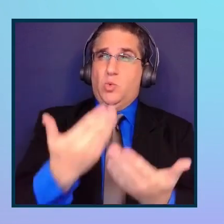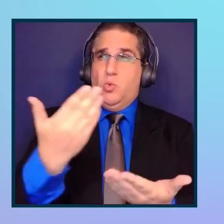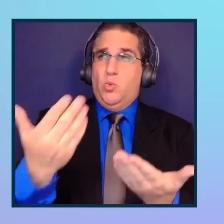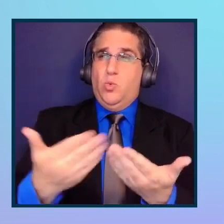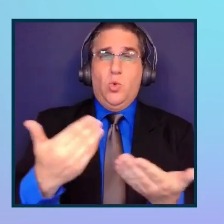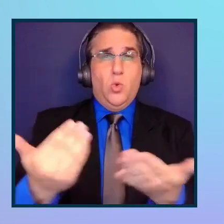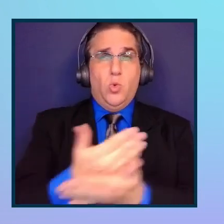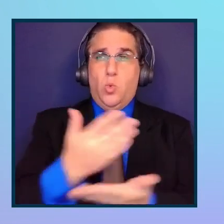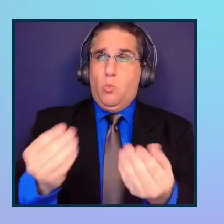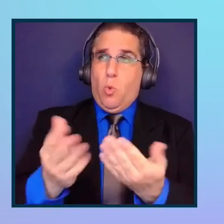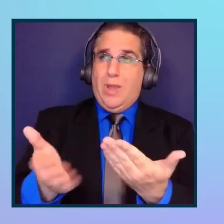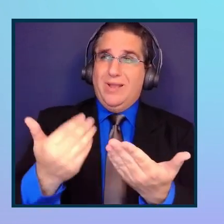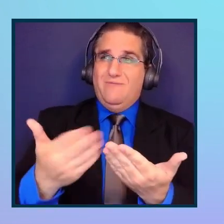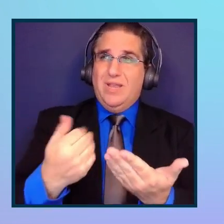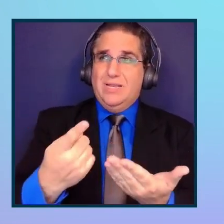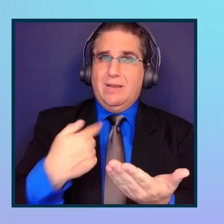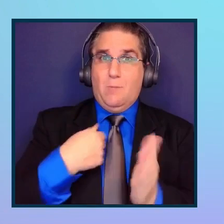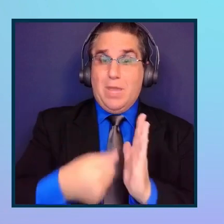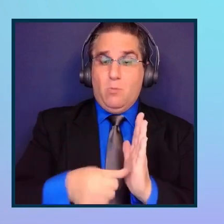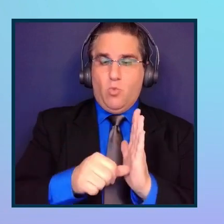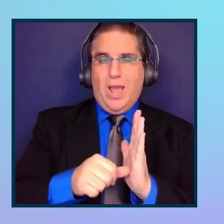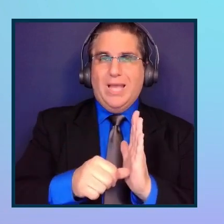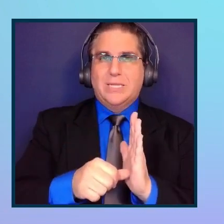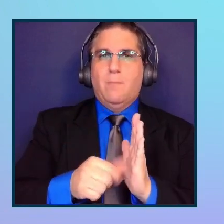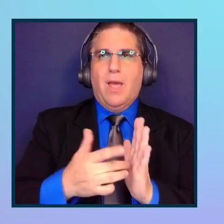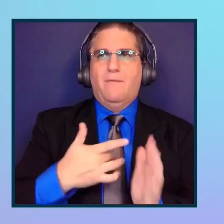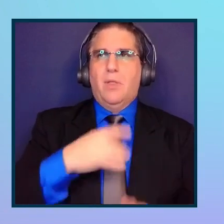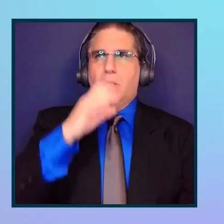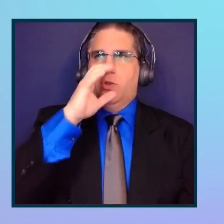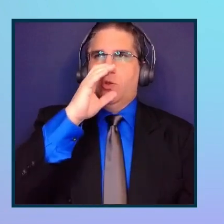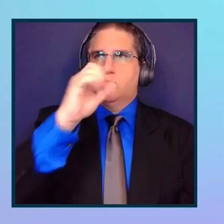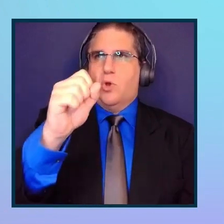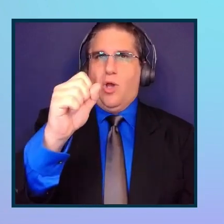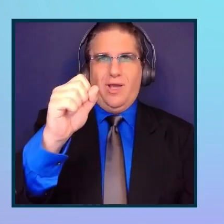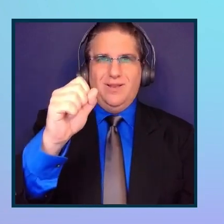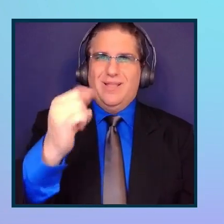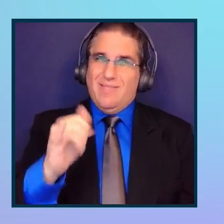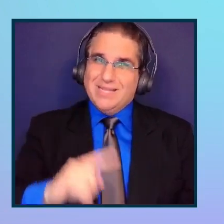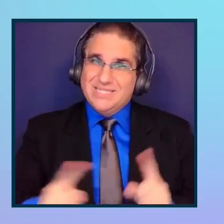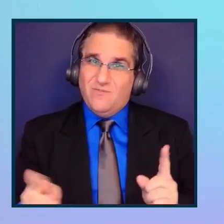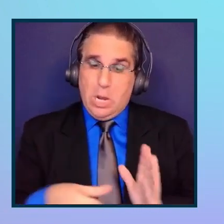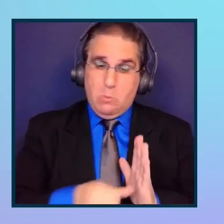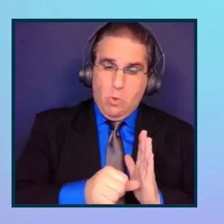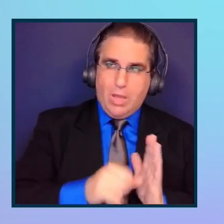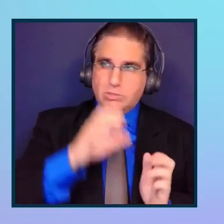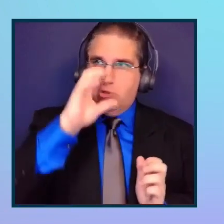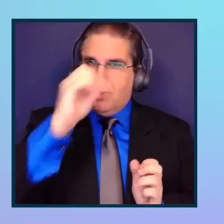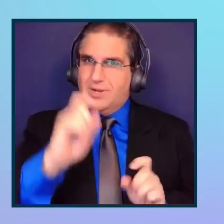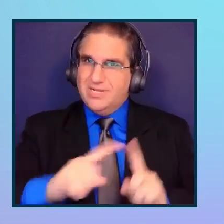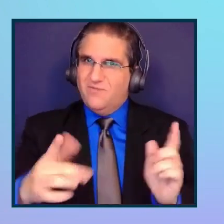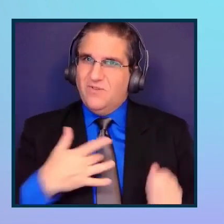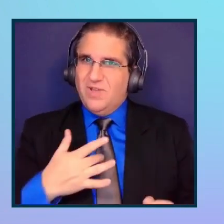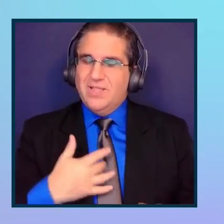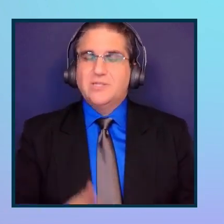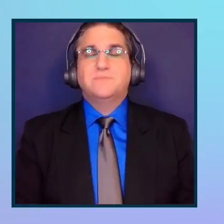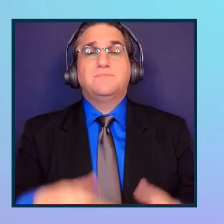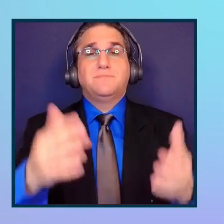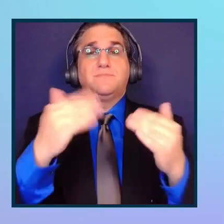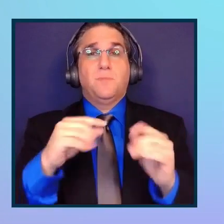And those are different sorts of feelings. Okay, so here we go. This one is a favorite, so over to you.